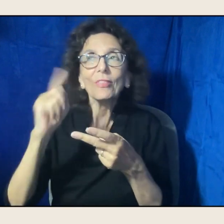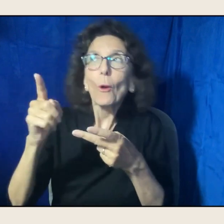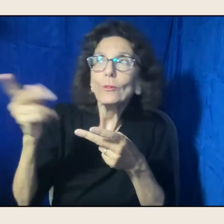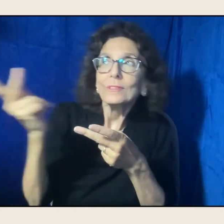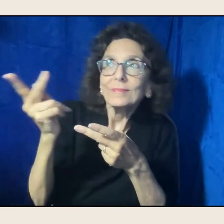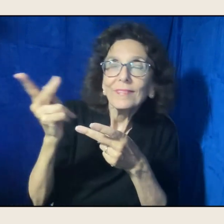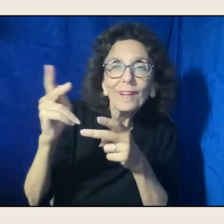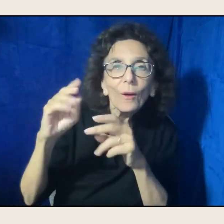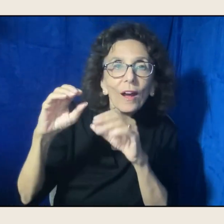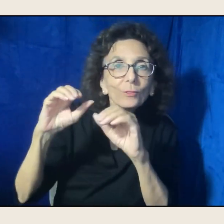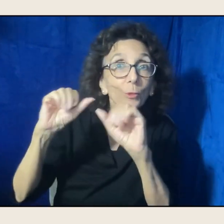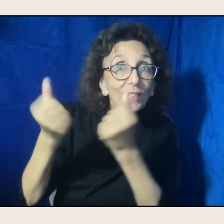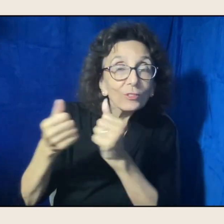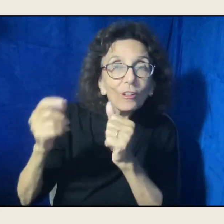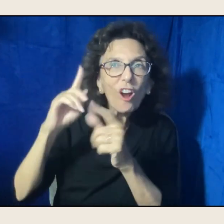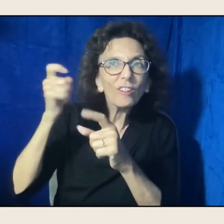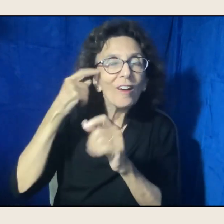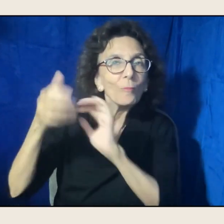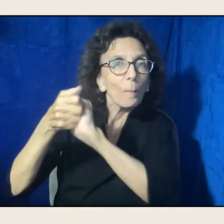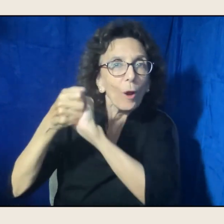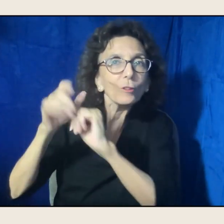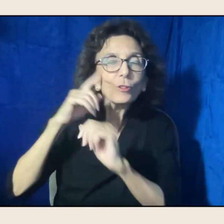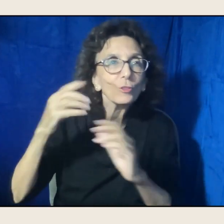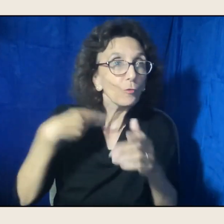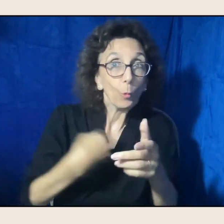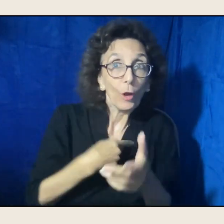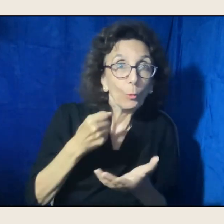We are excited about their leadership and congratulate them both.